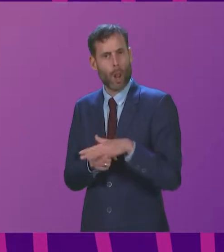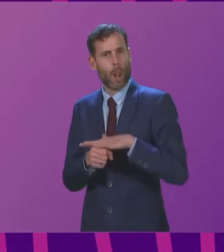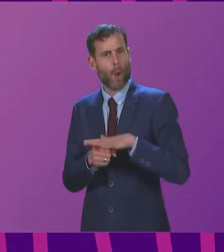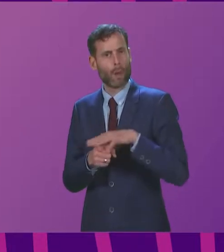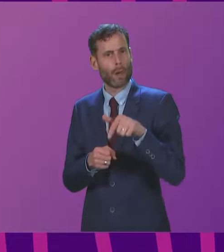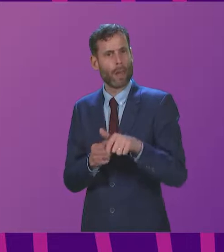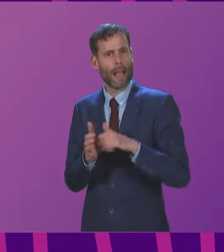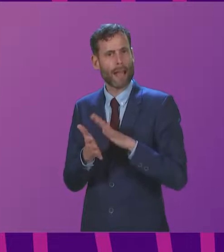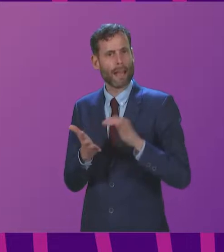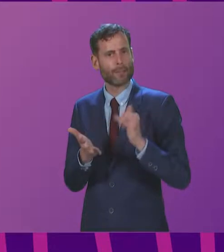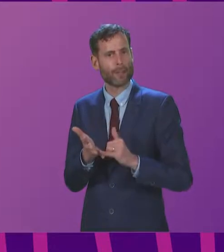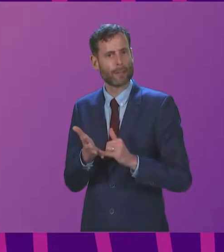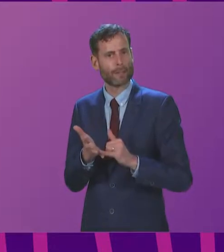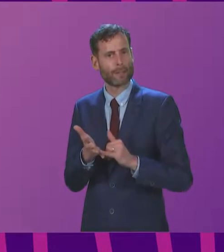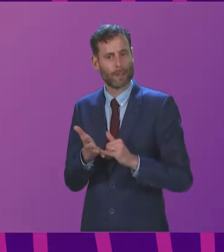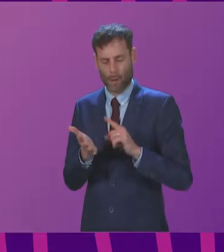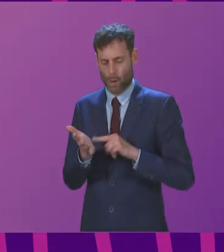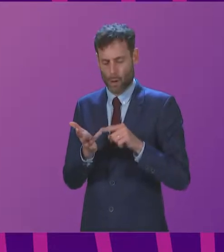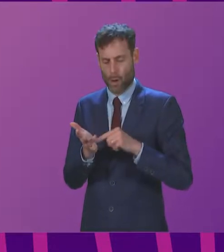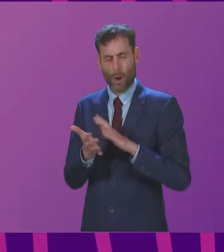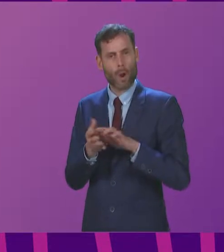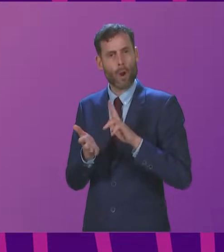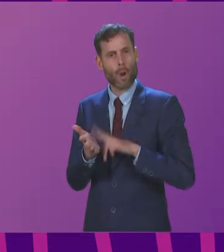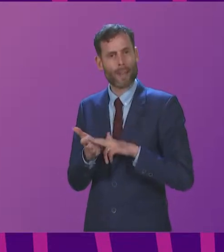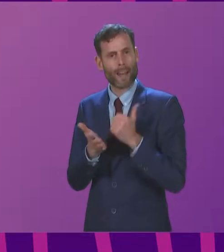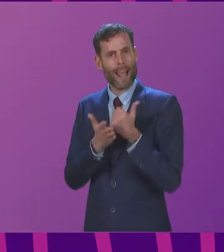NHS Lothian Covid helpline, which has appointment slots available that are additional to those that are available through the